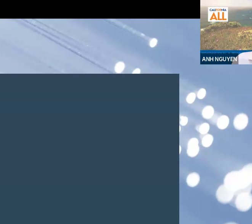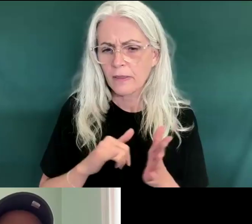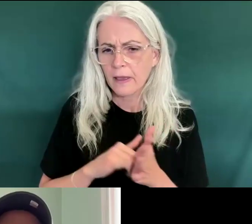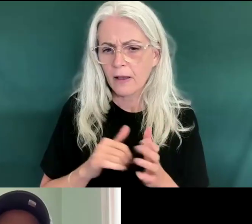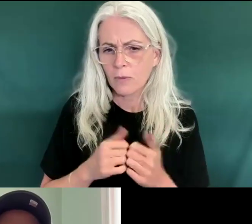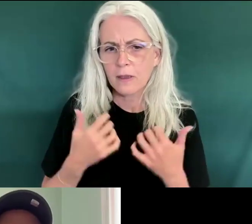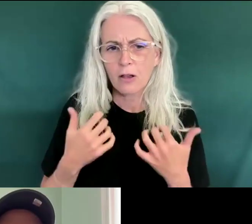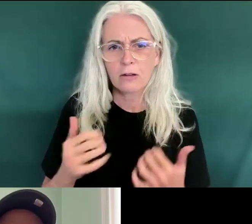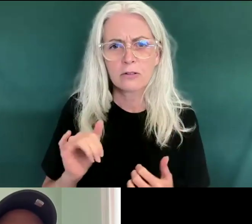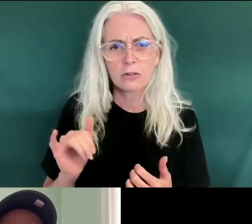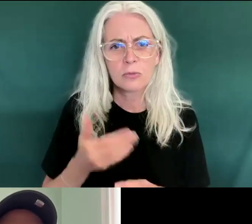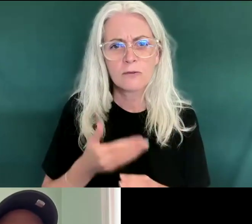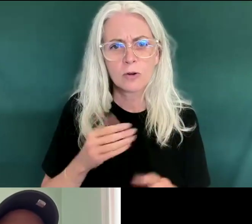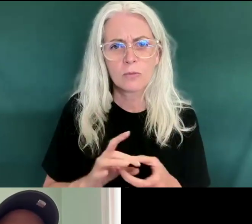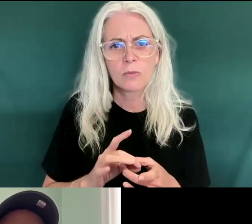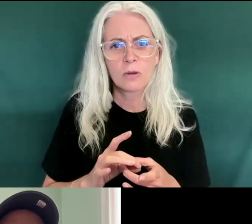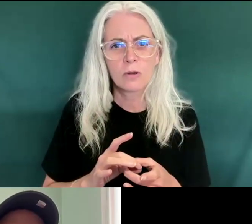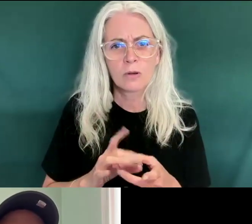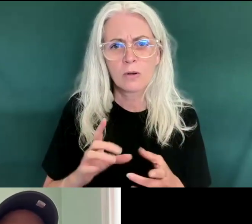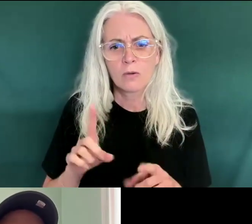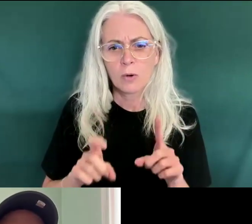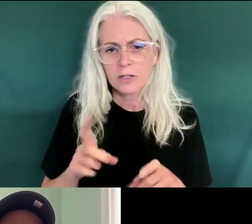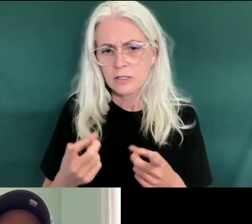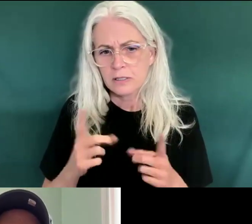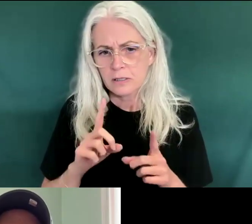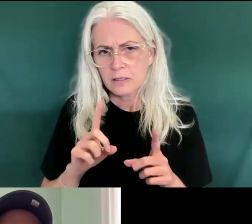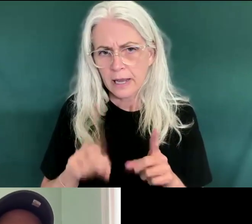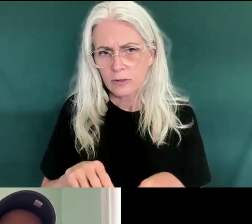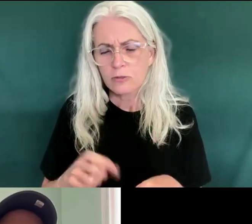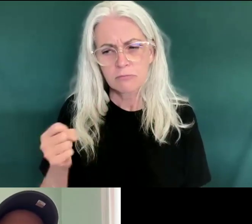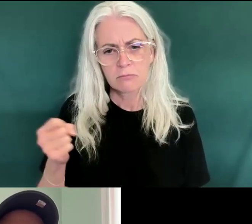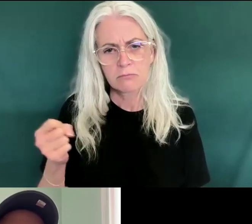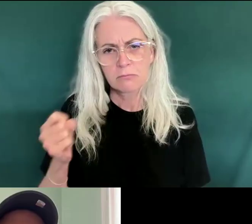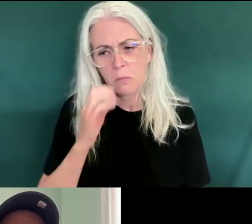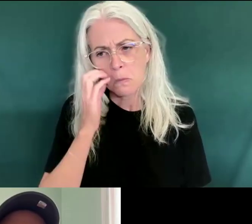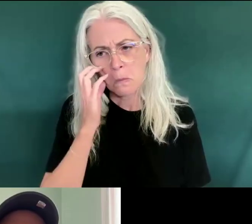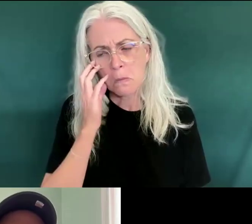audience as well before we go into questions. Yes, yeah.